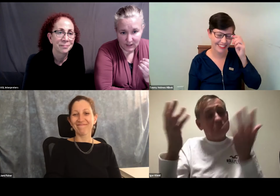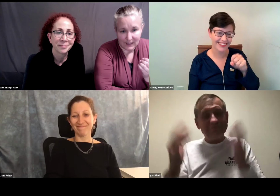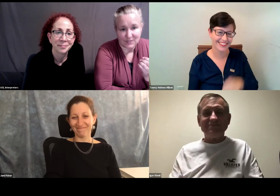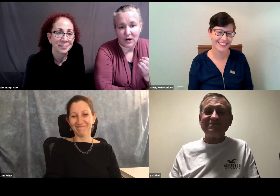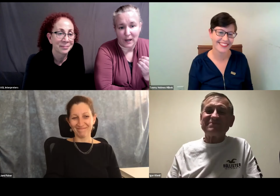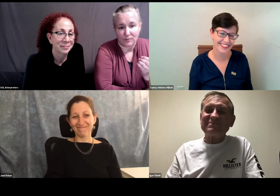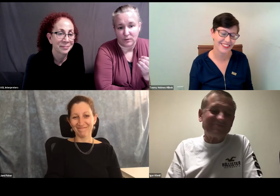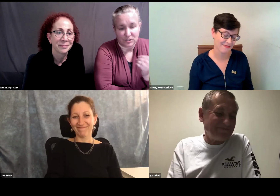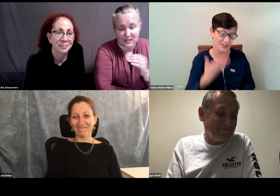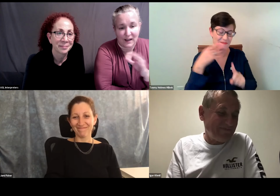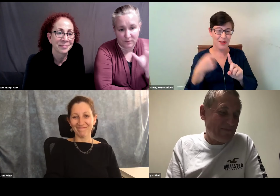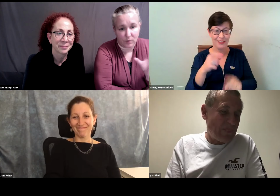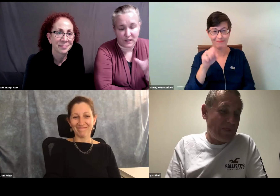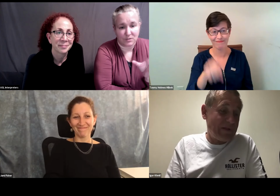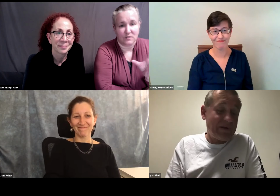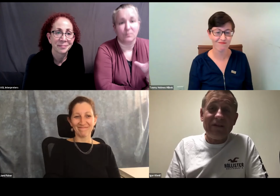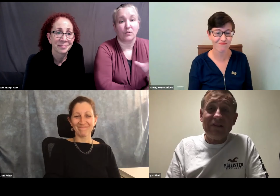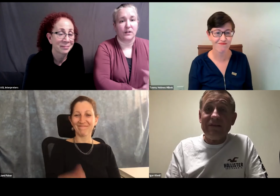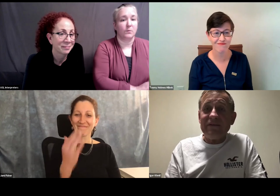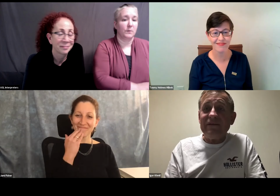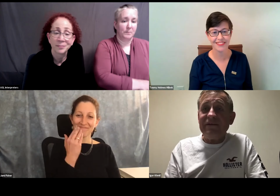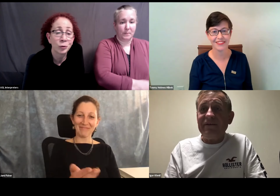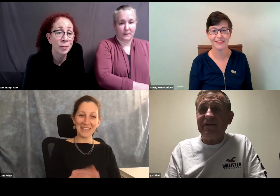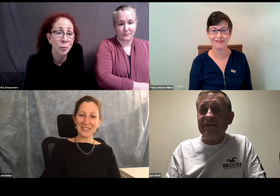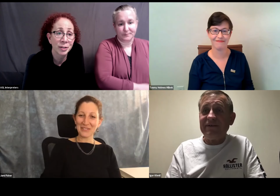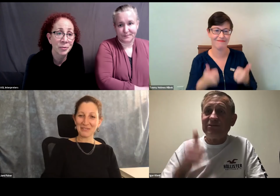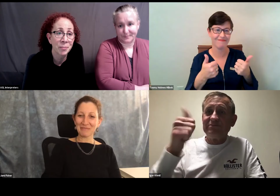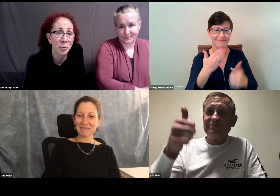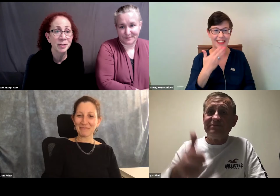it's very helpful just to have those options both available great points great points